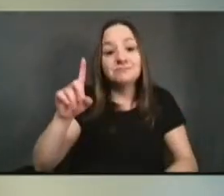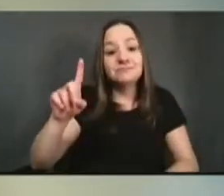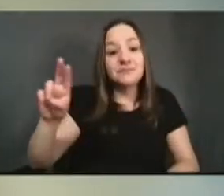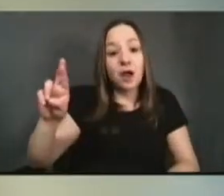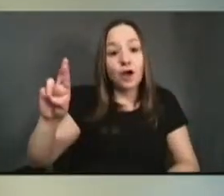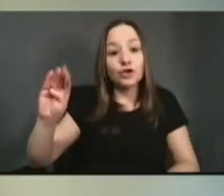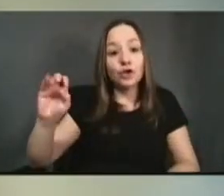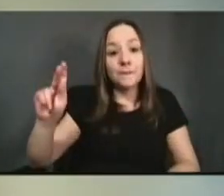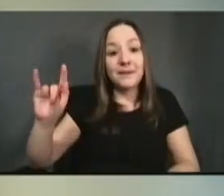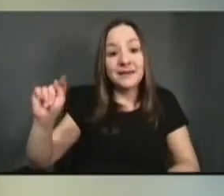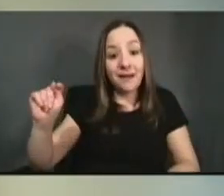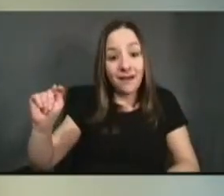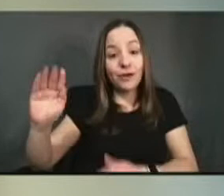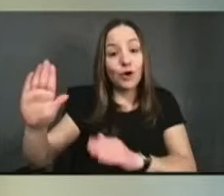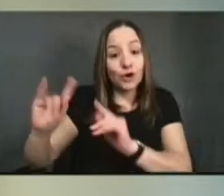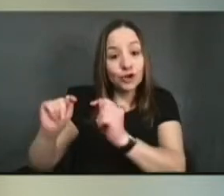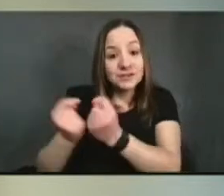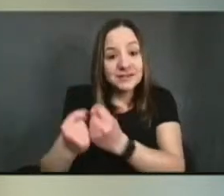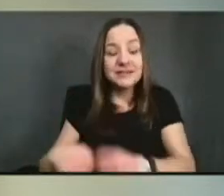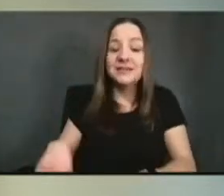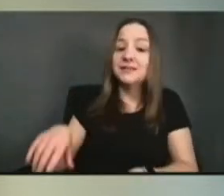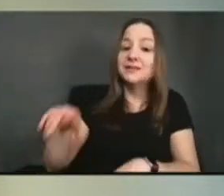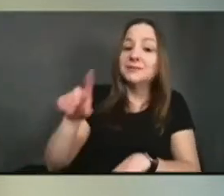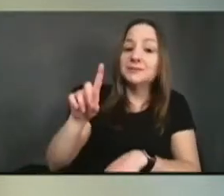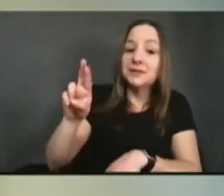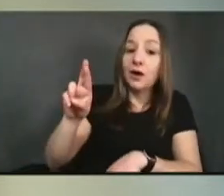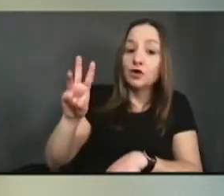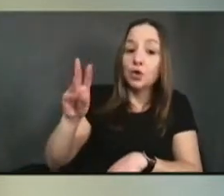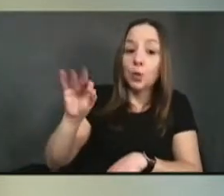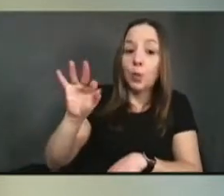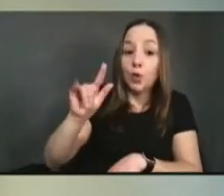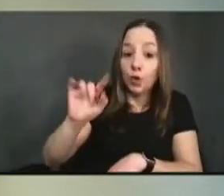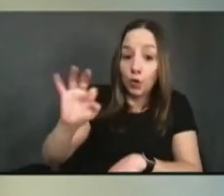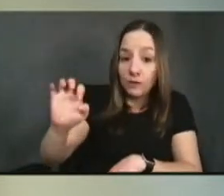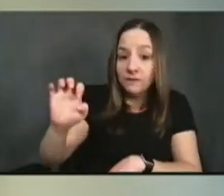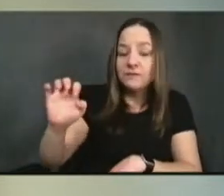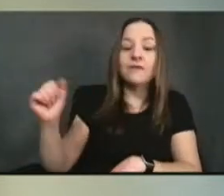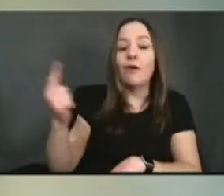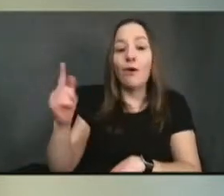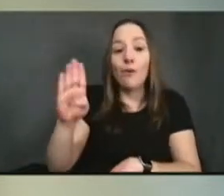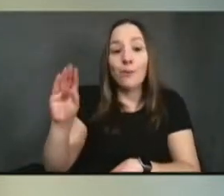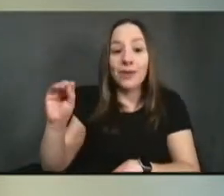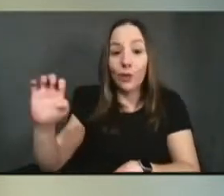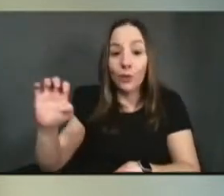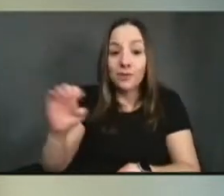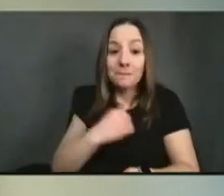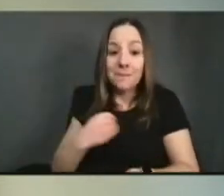evening, thanks to Dr McKnight and her team and Dr Wolff and